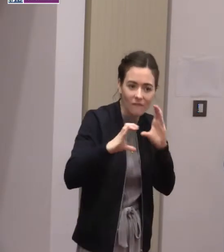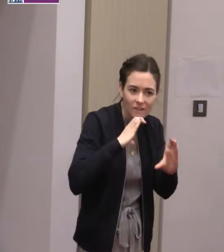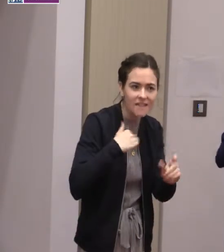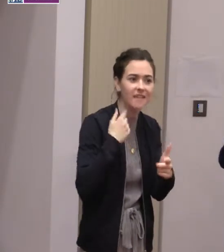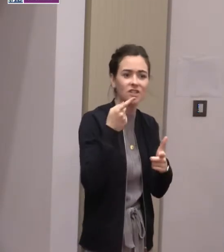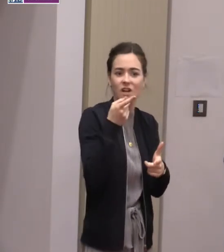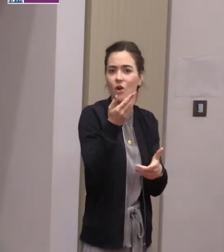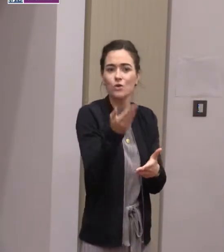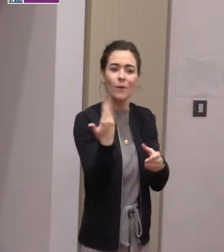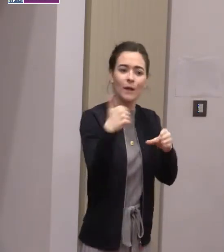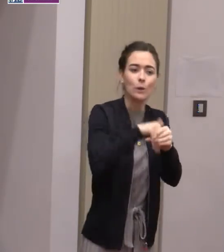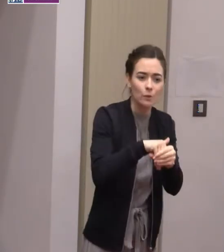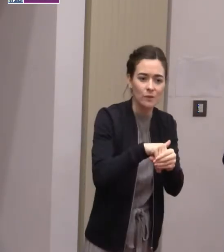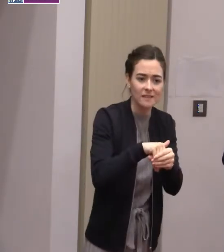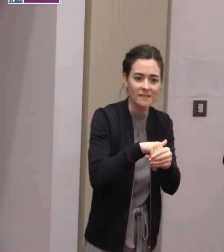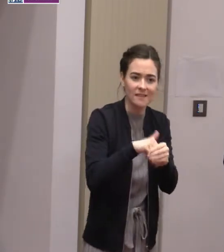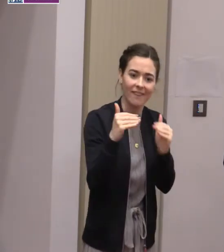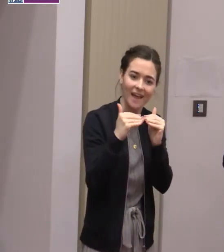You've included at that level, right?